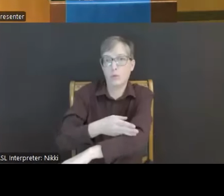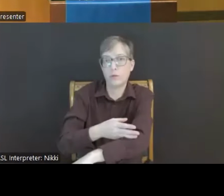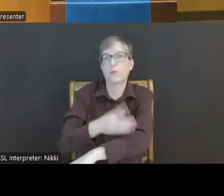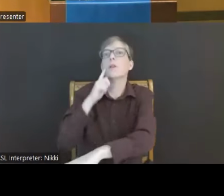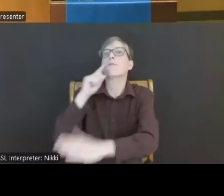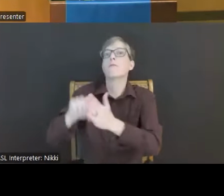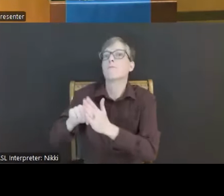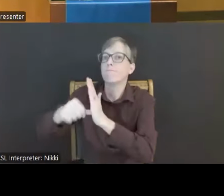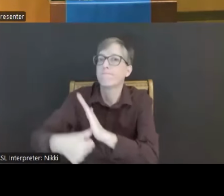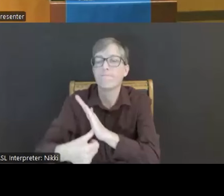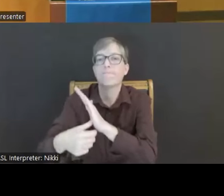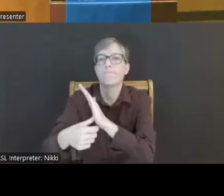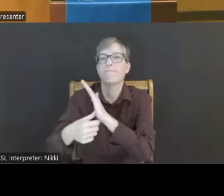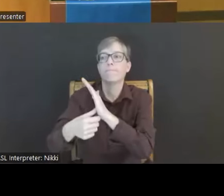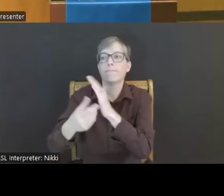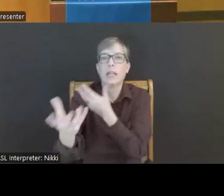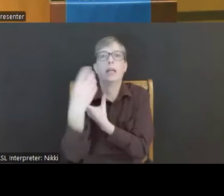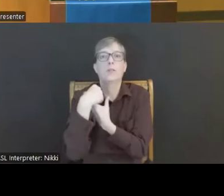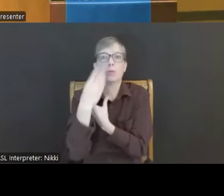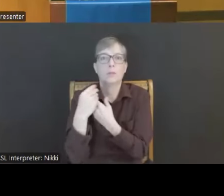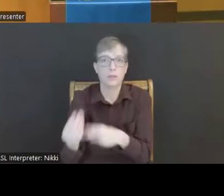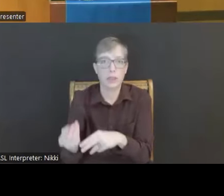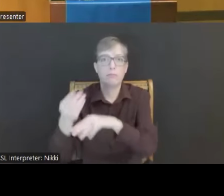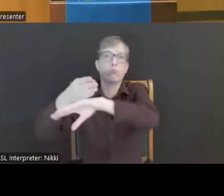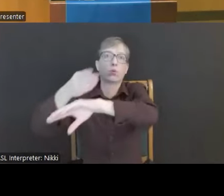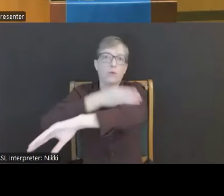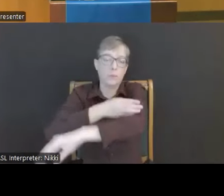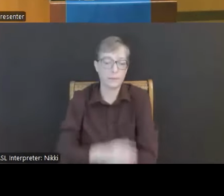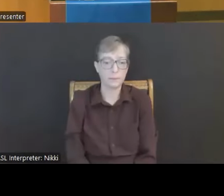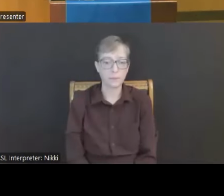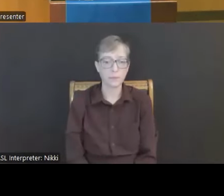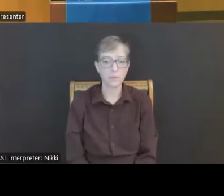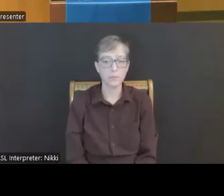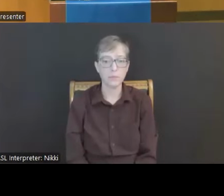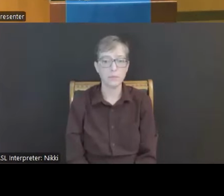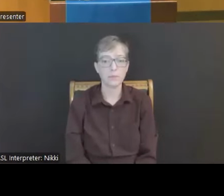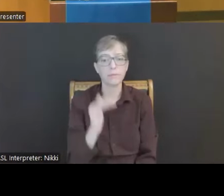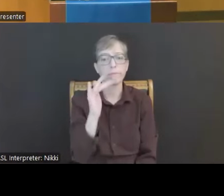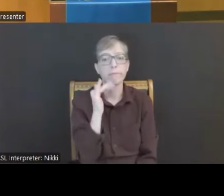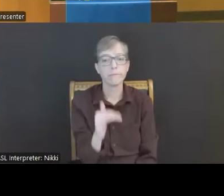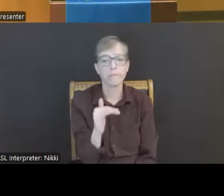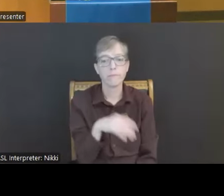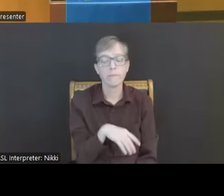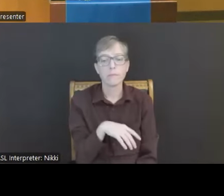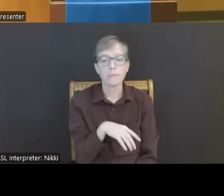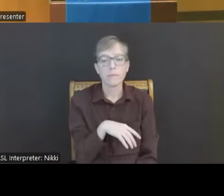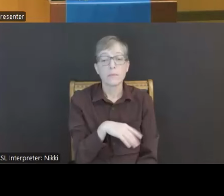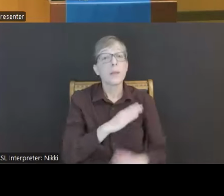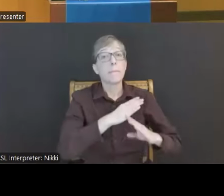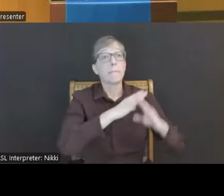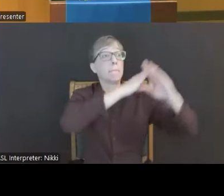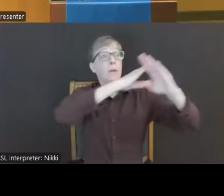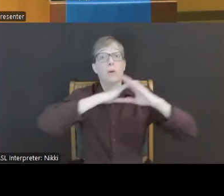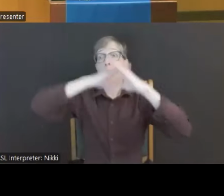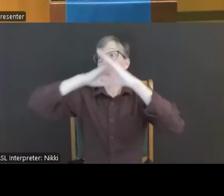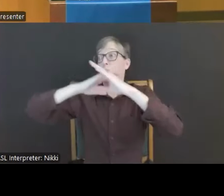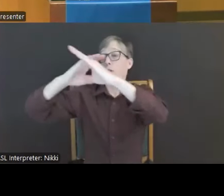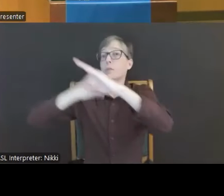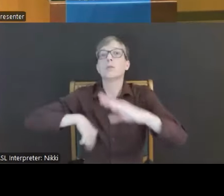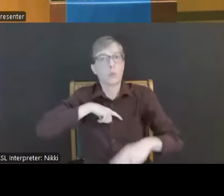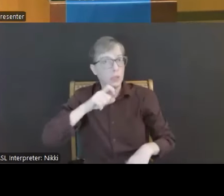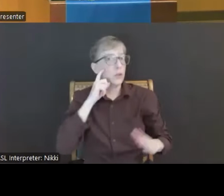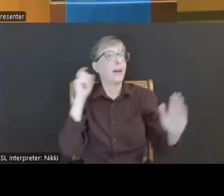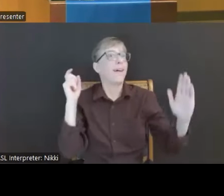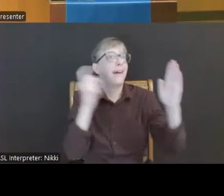inclusivity additionally identifying barriers um and recognizing barriers has been important uh